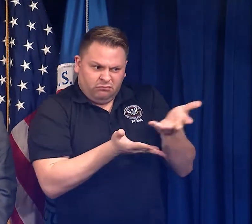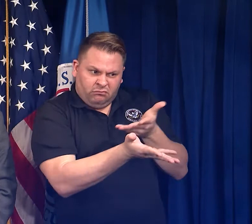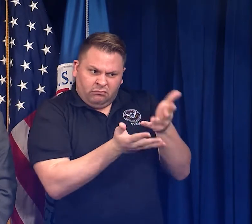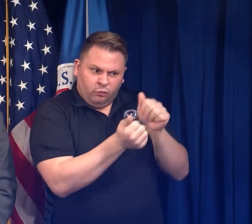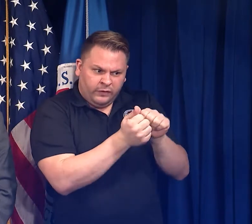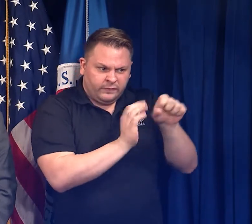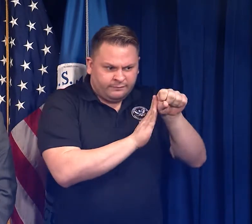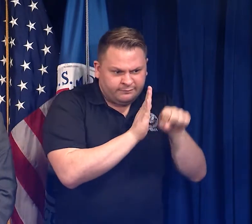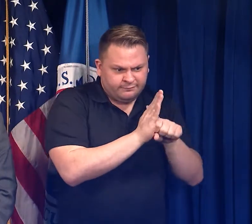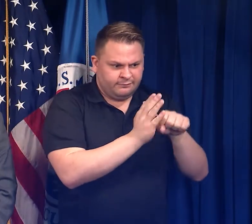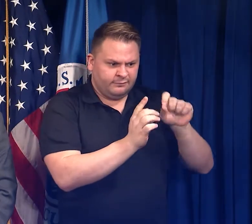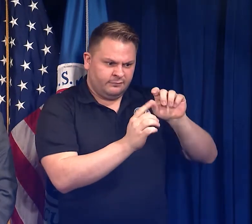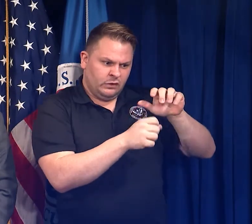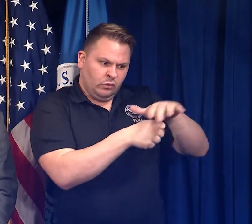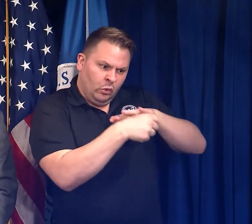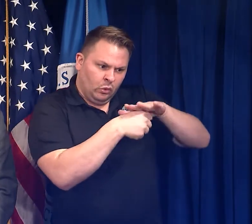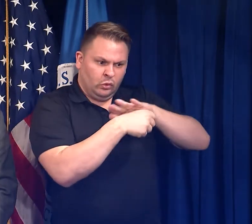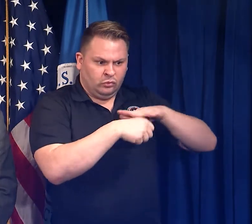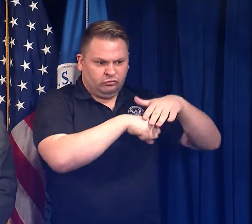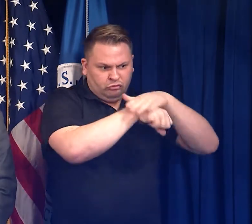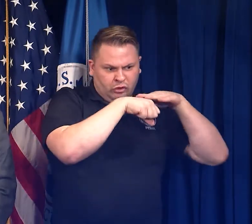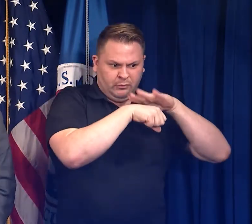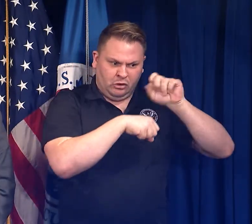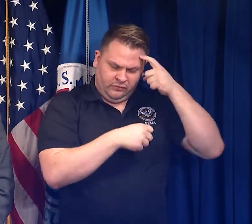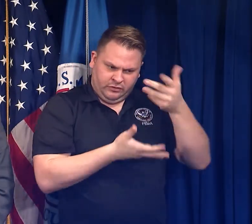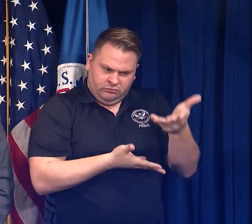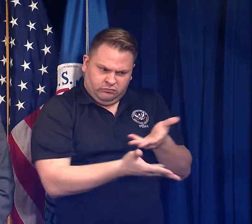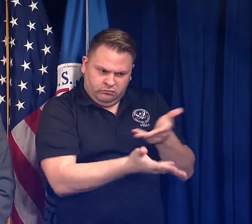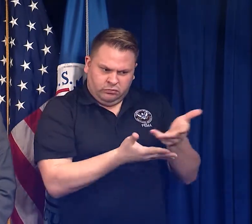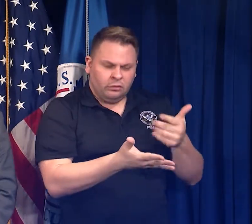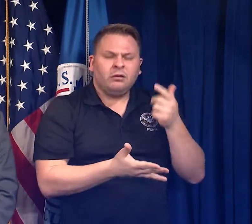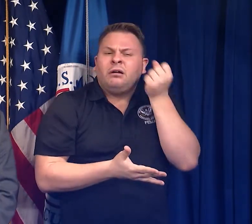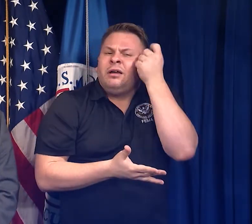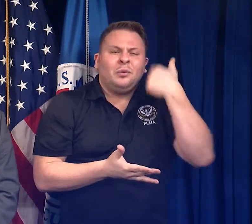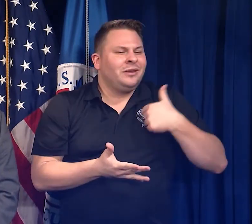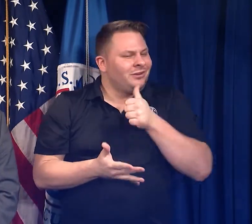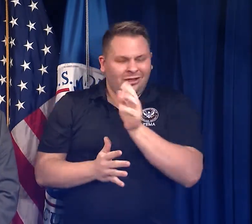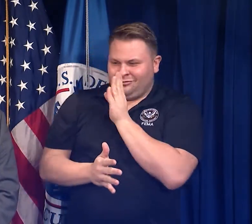territorial governments – and not directly with business and home owners.